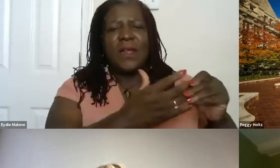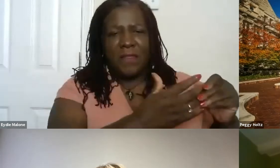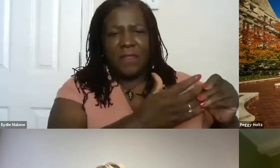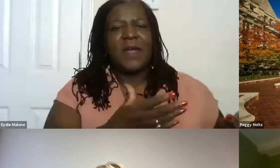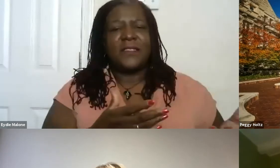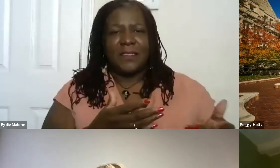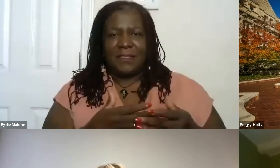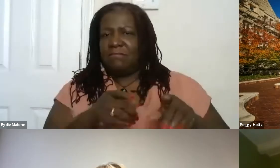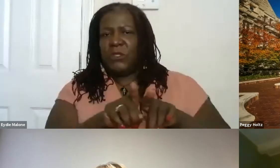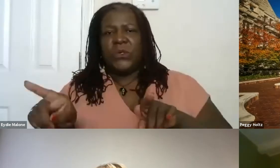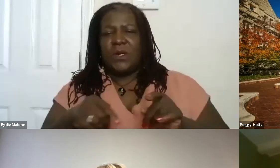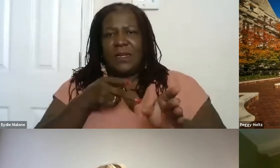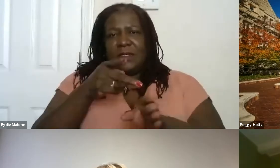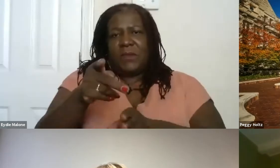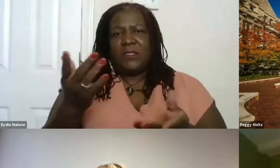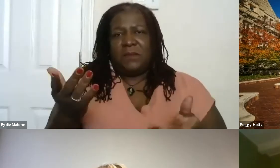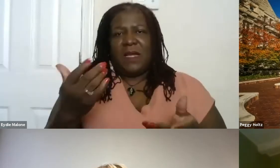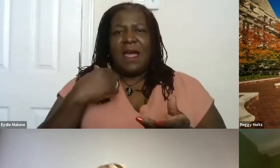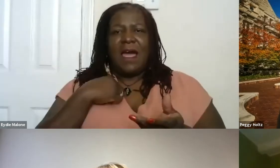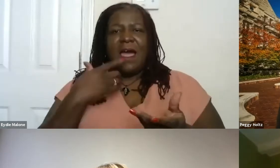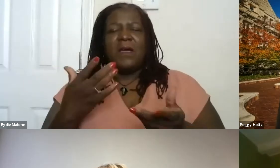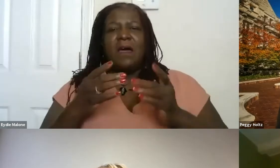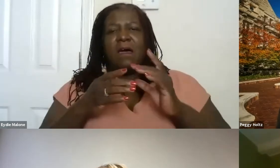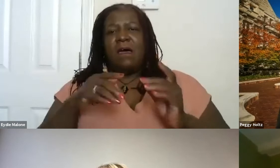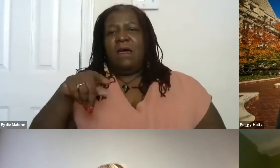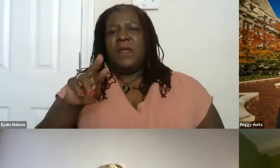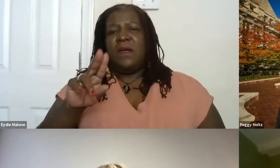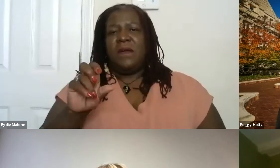As a professional, I'm a PR in media relations specialist and had a client in the medical